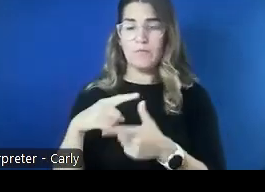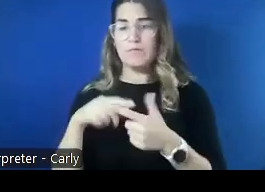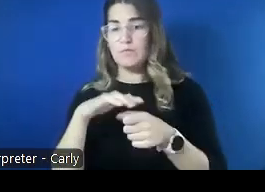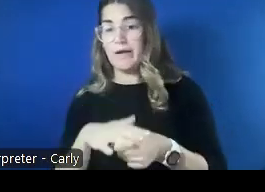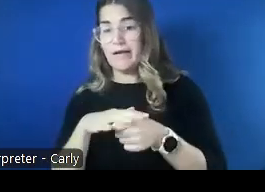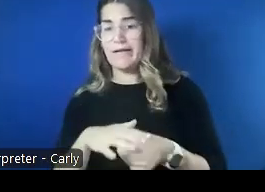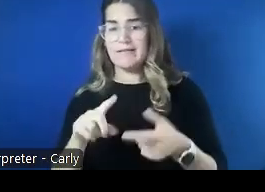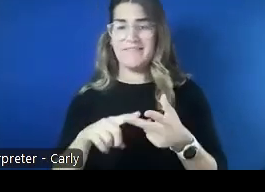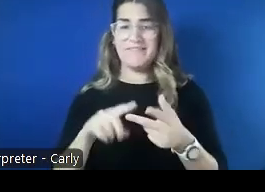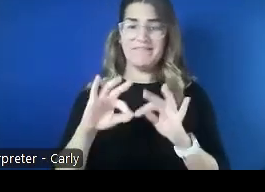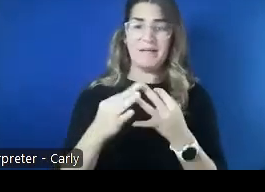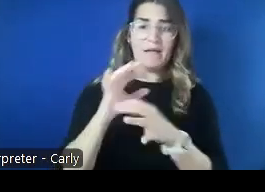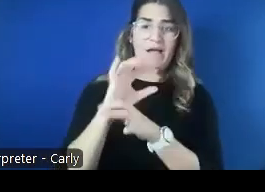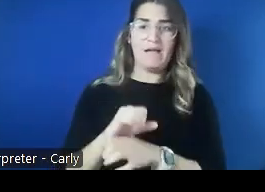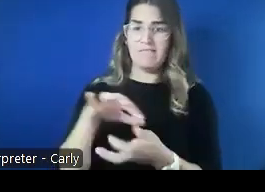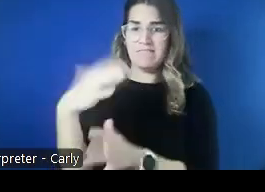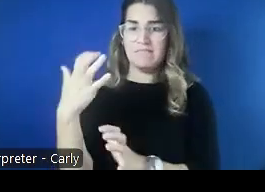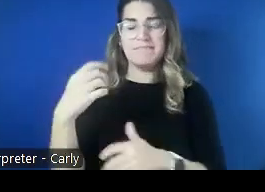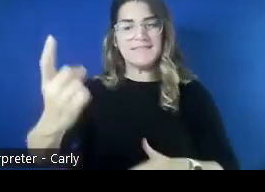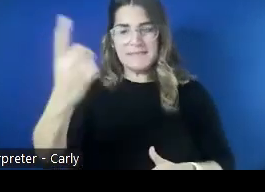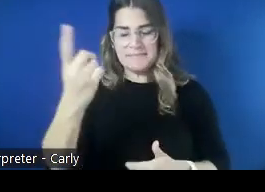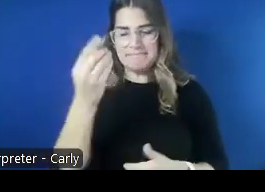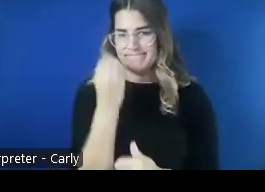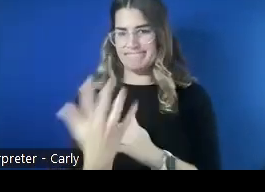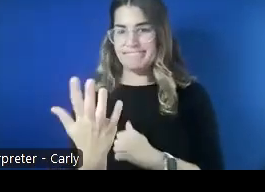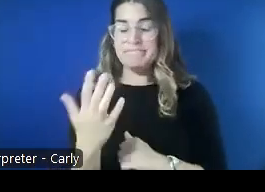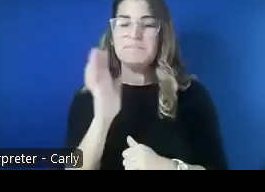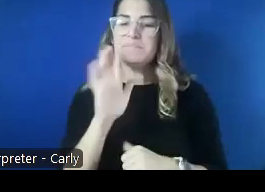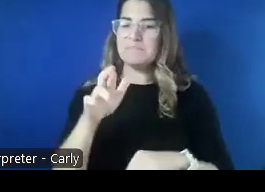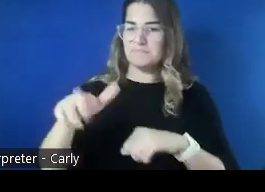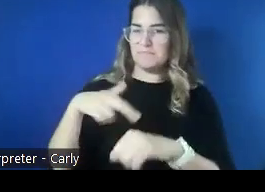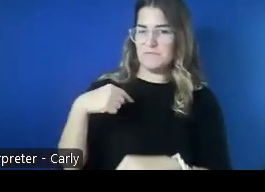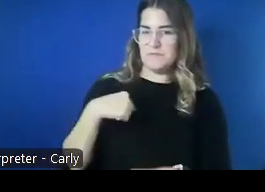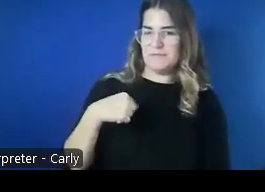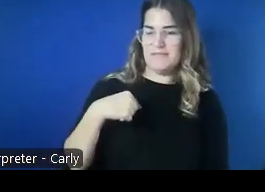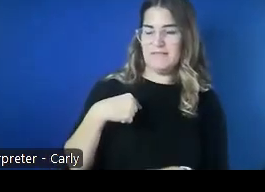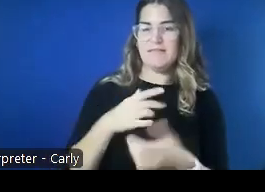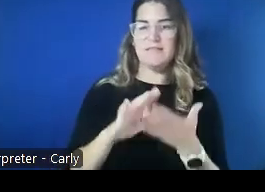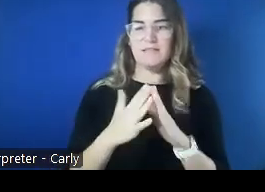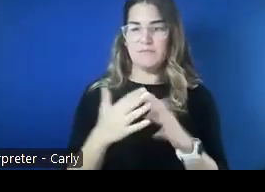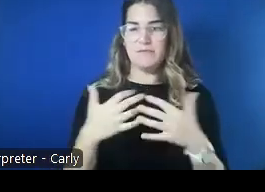or those kinds of things then um they'll refer to me and our community health Navigator will